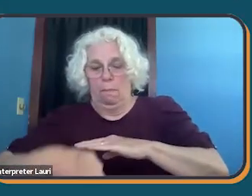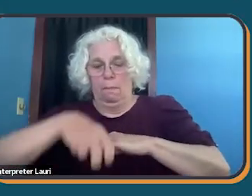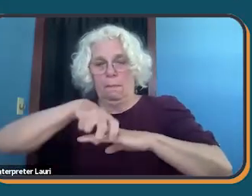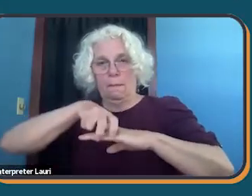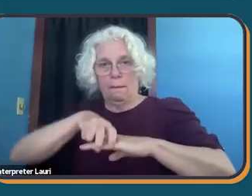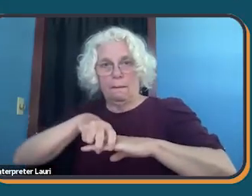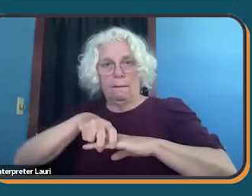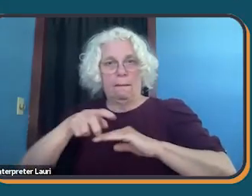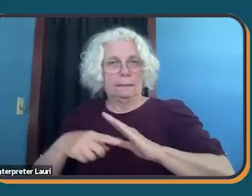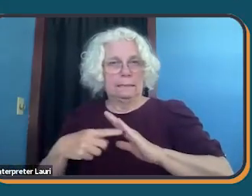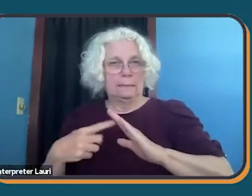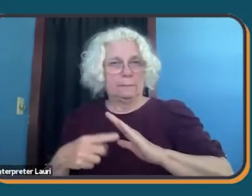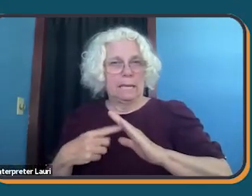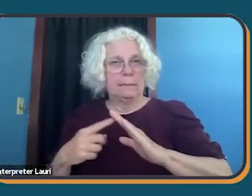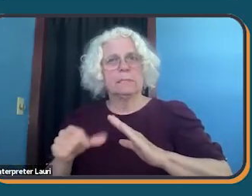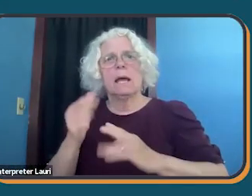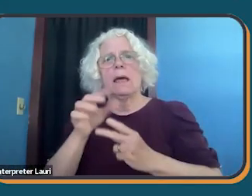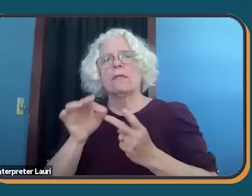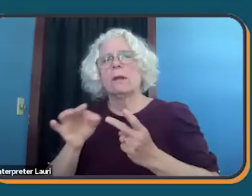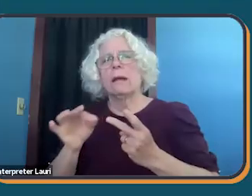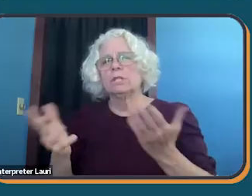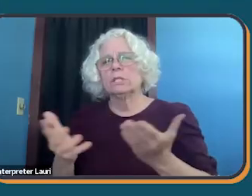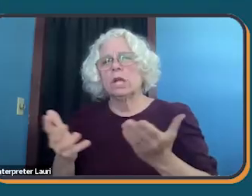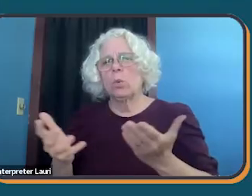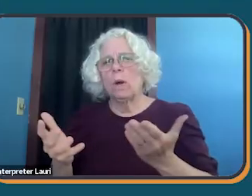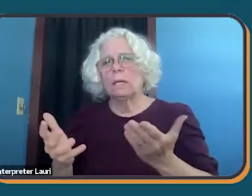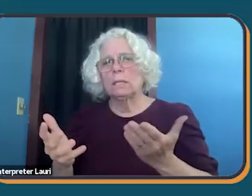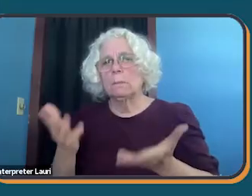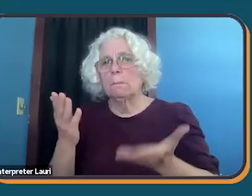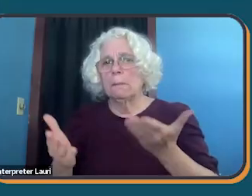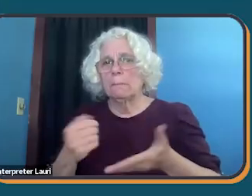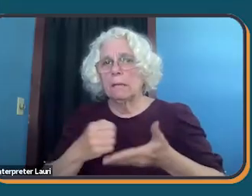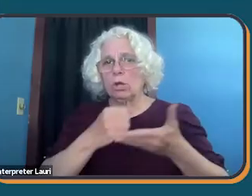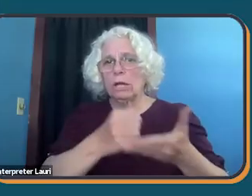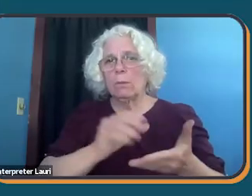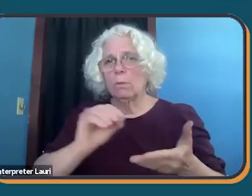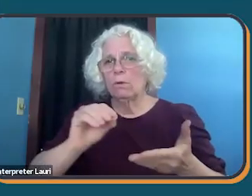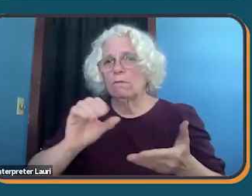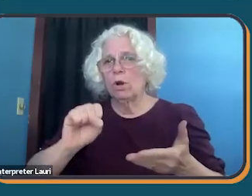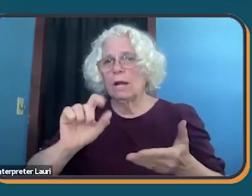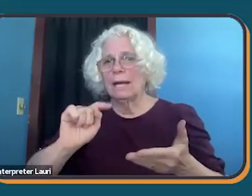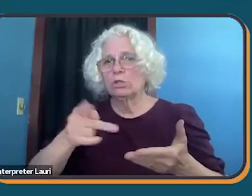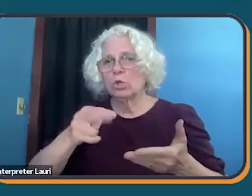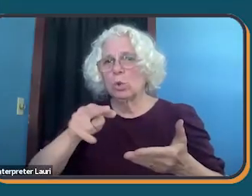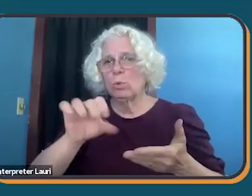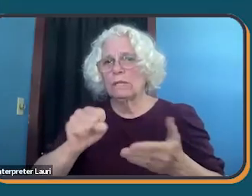So, what other options might work for Latisha for this osteoporosis screening? Dr. Tisha Titus: So, we do have the option